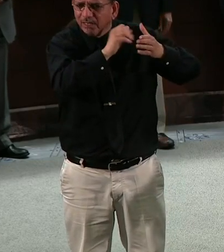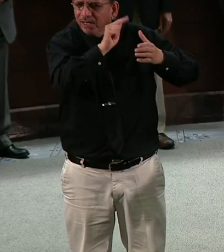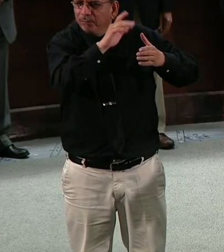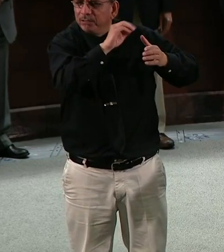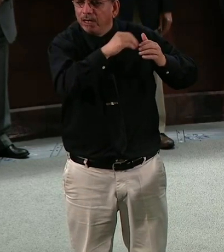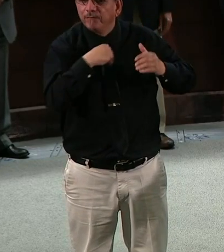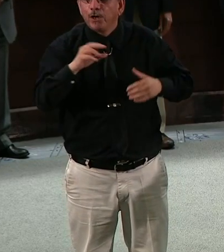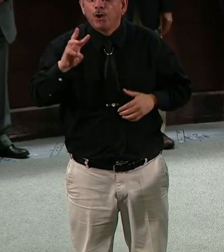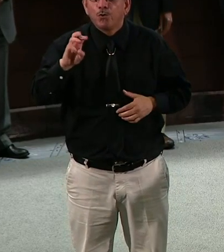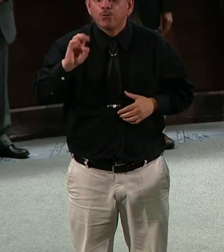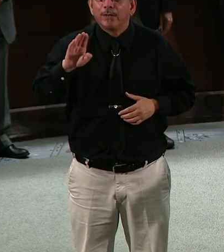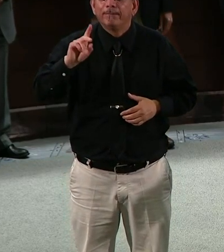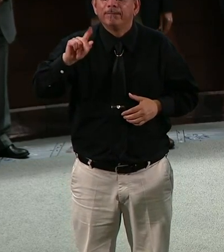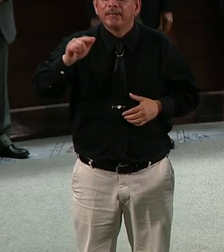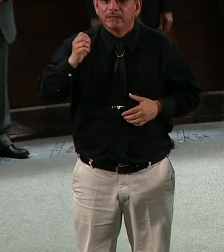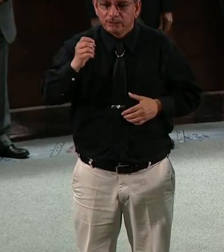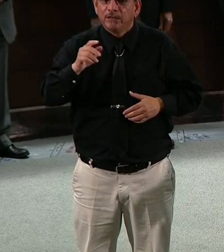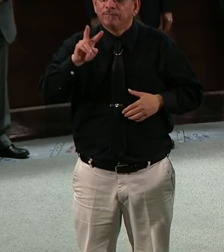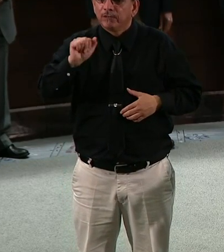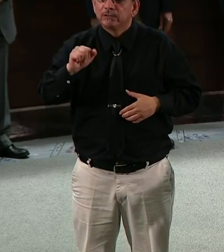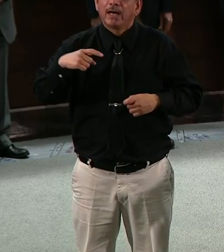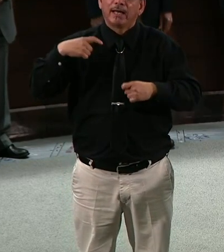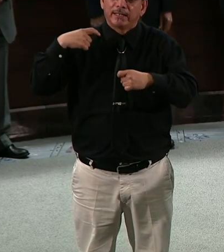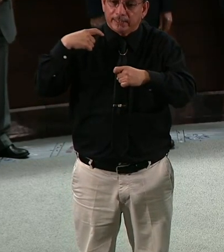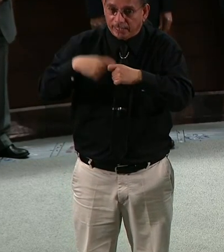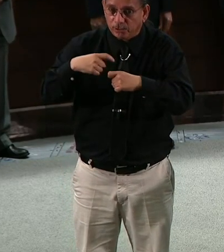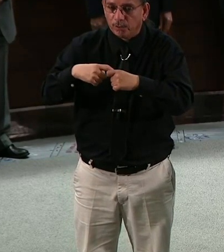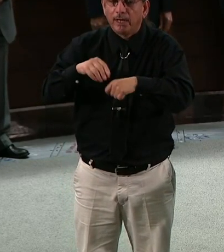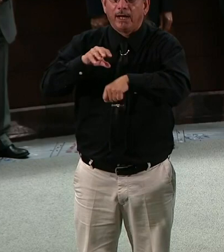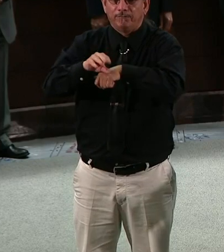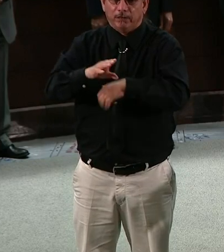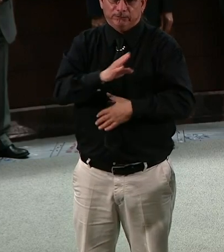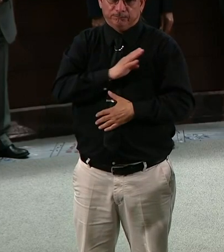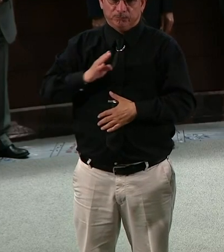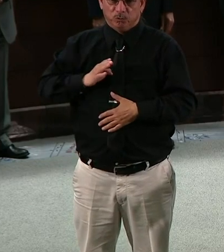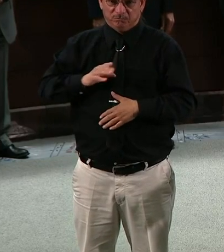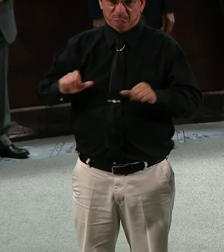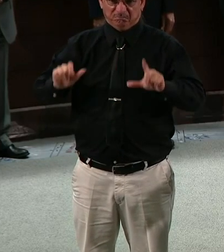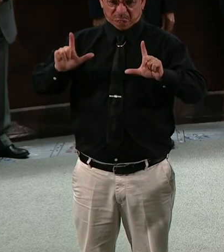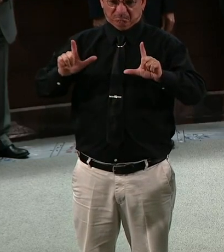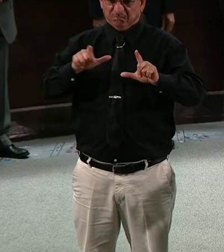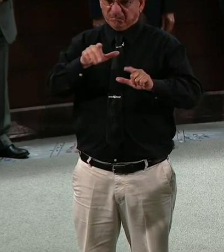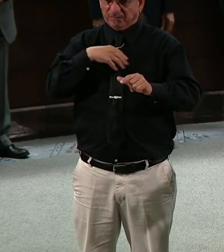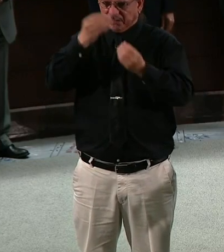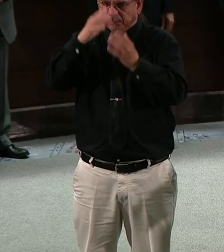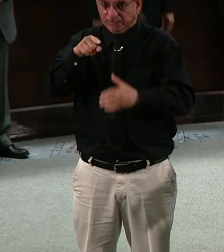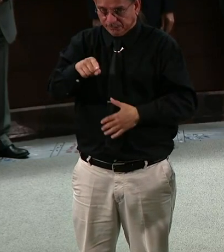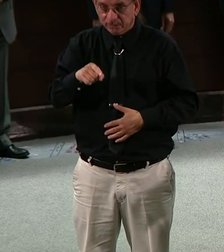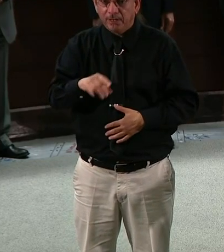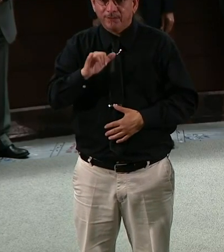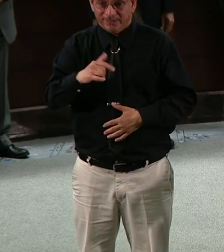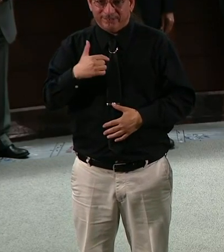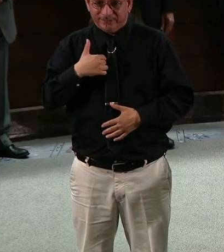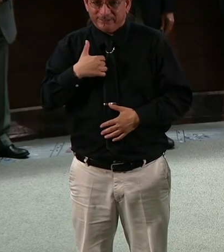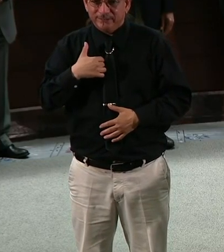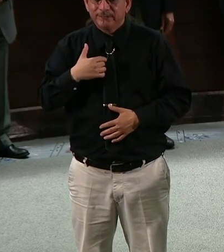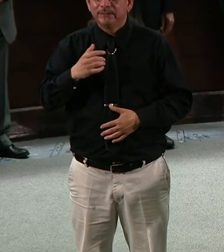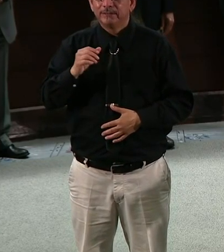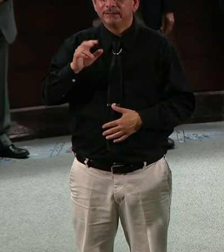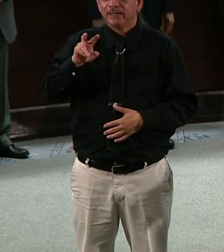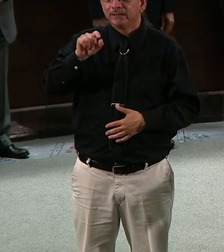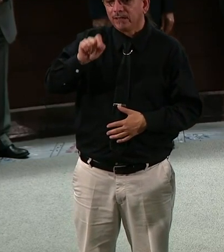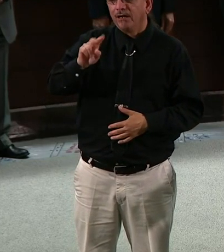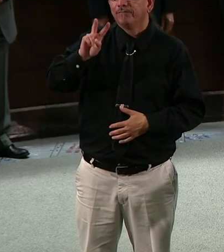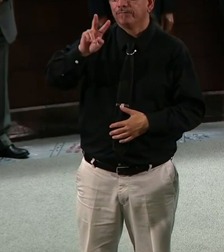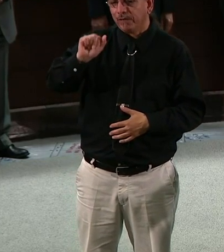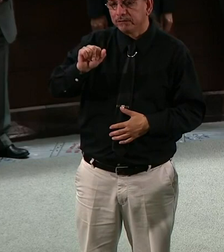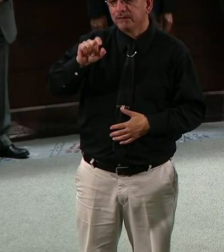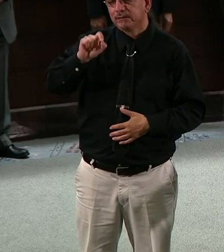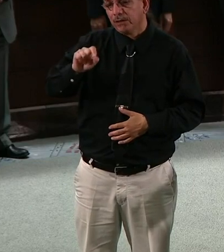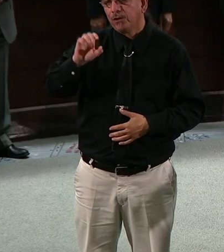THE STAFF HE NOW THEY EVEN MET.